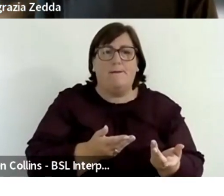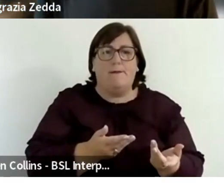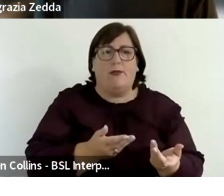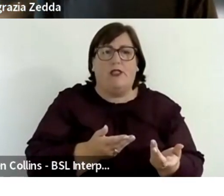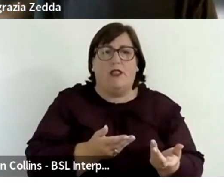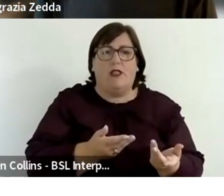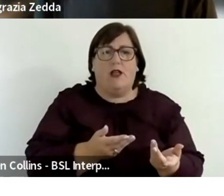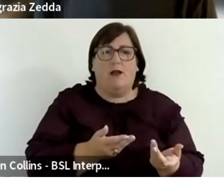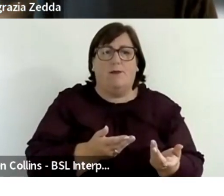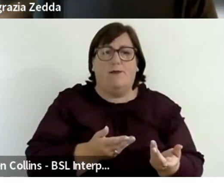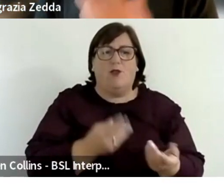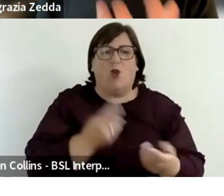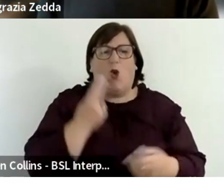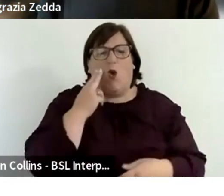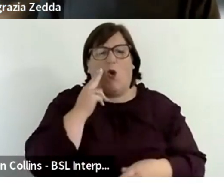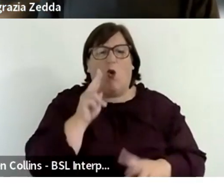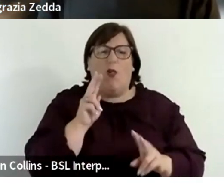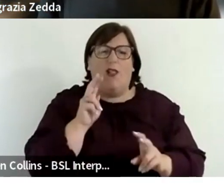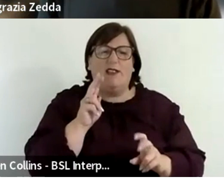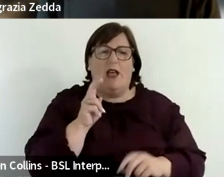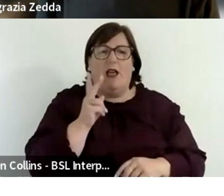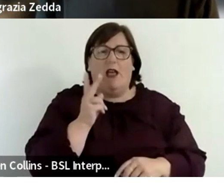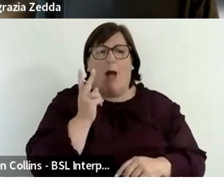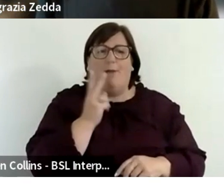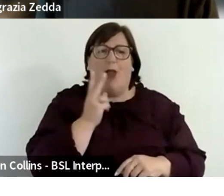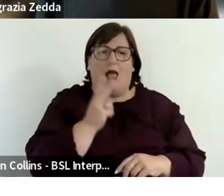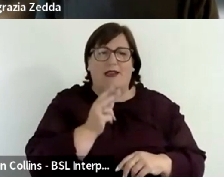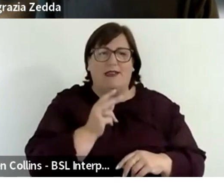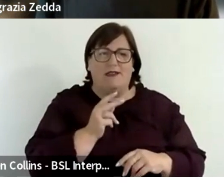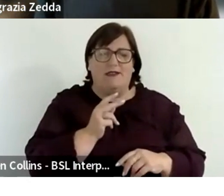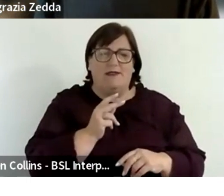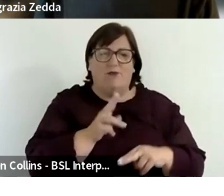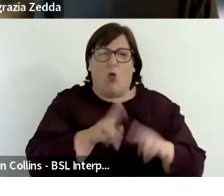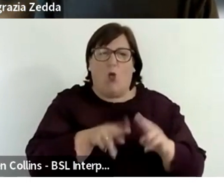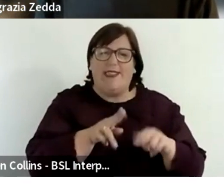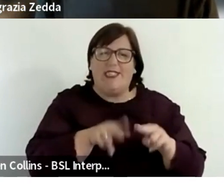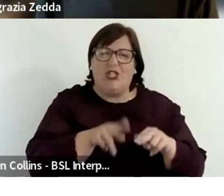blind auditioning or skills-based auditioning for roles.